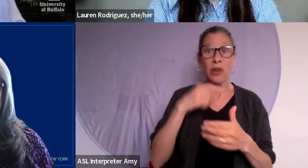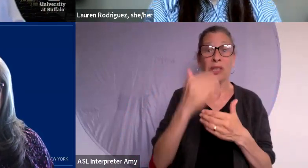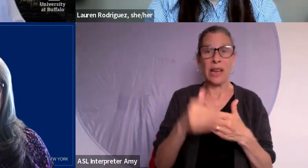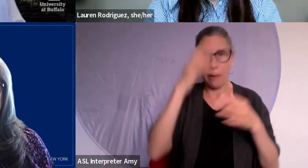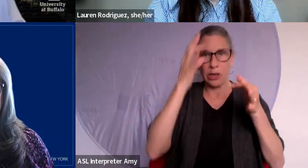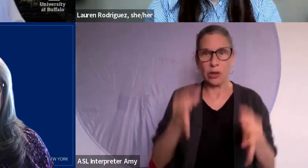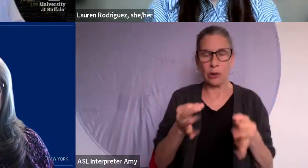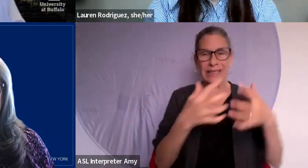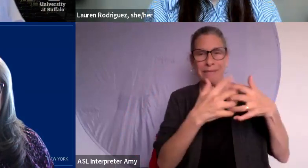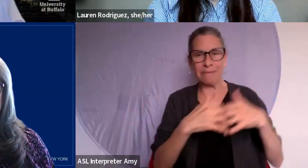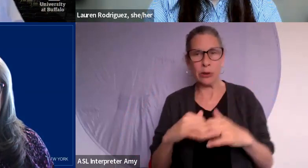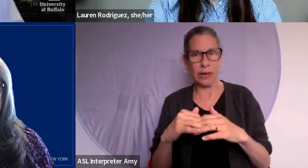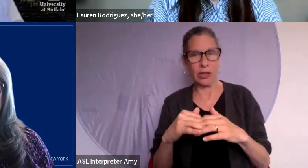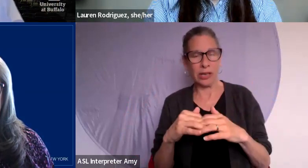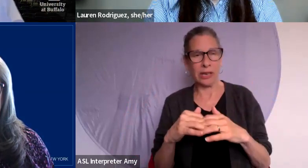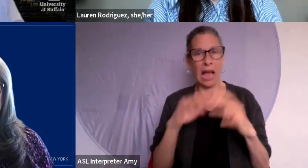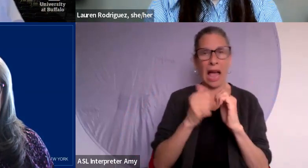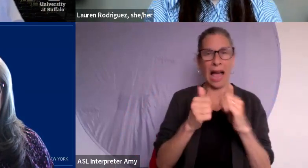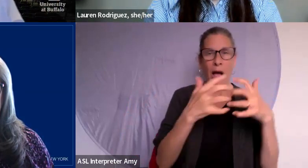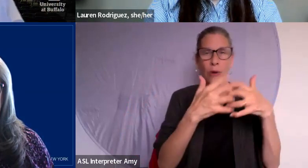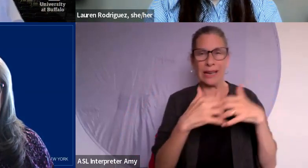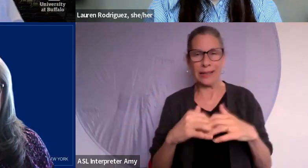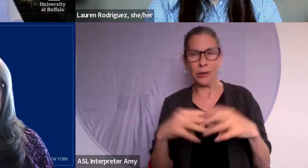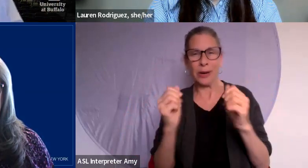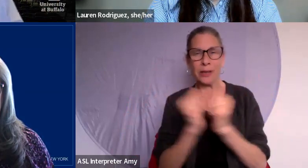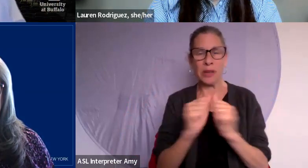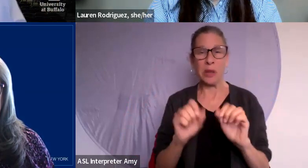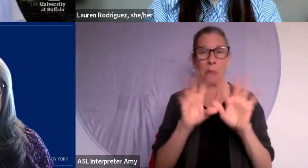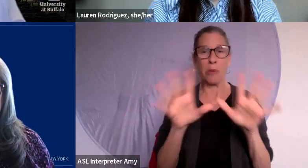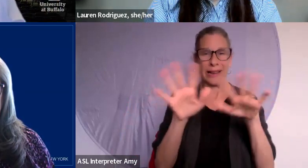integration, how this integrates with Brightspace. The second